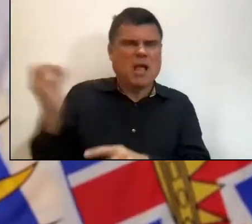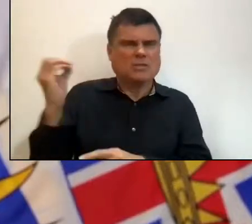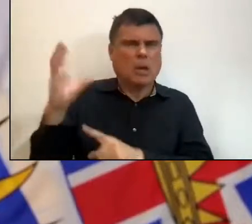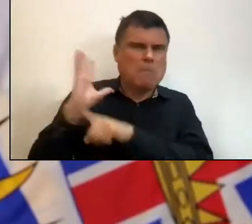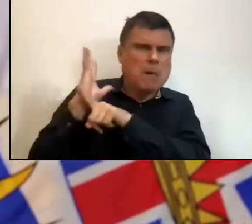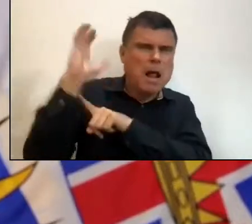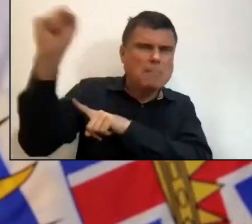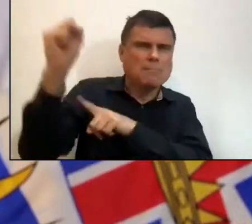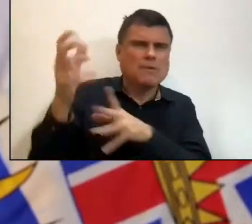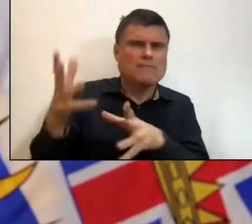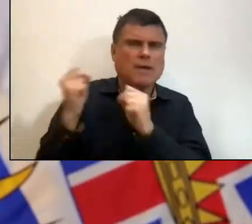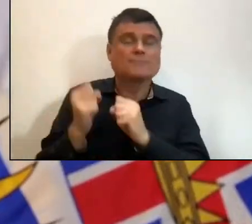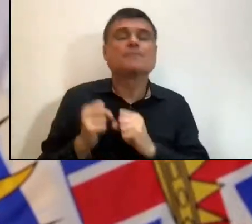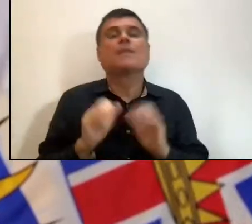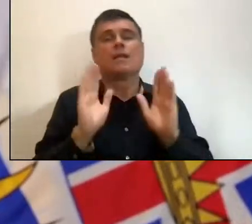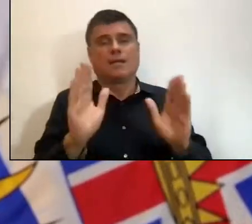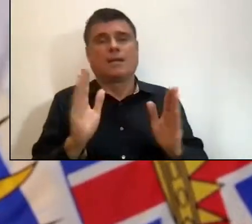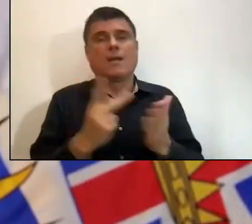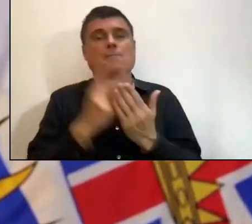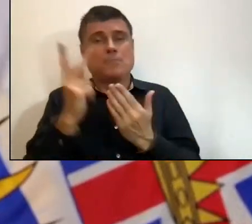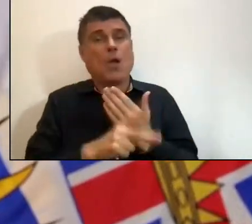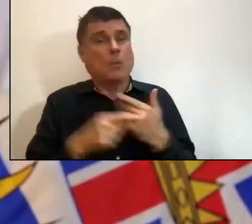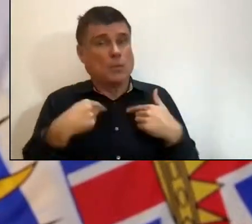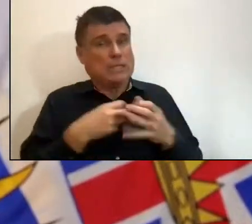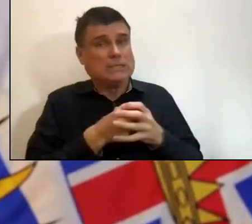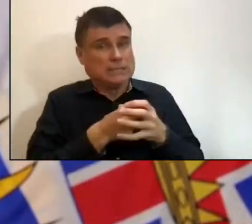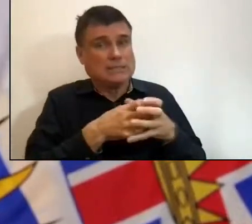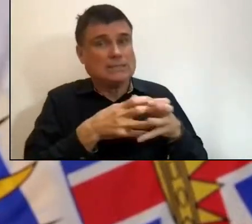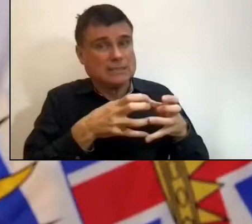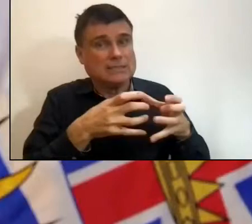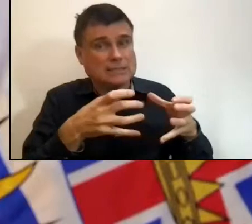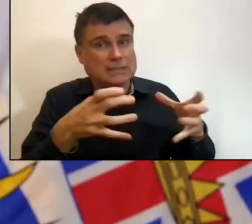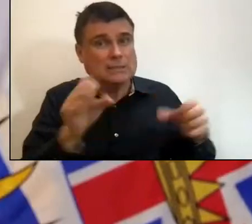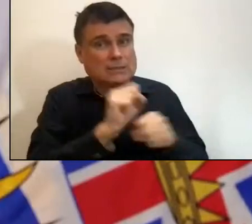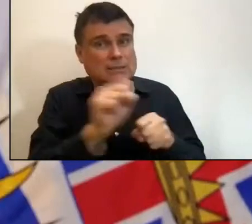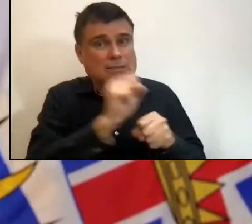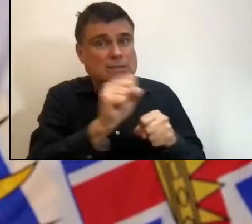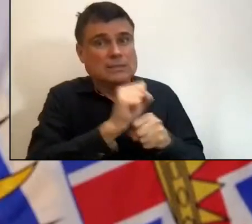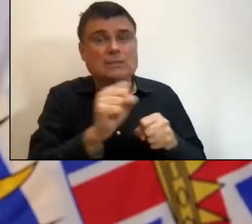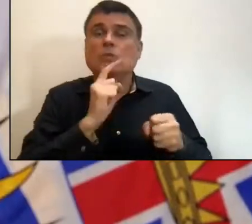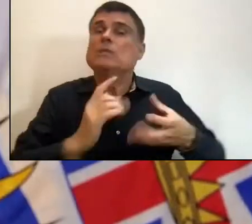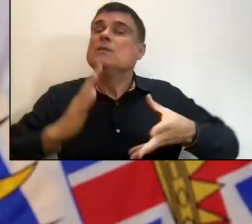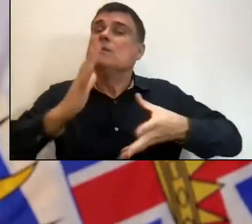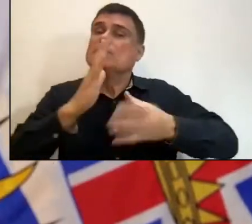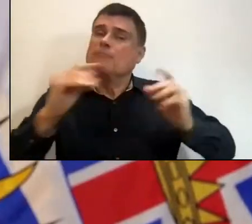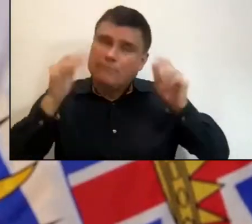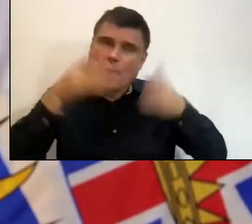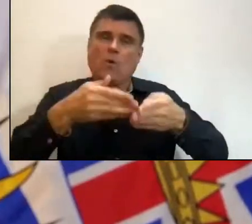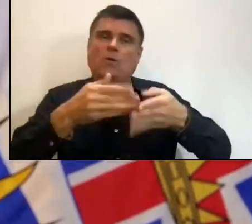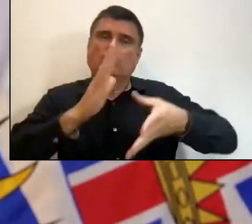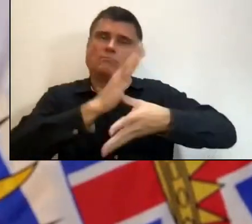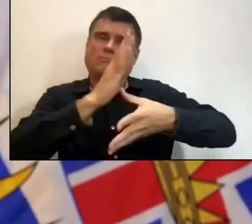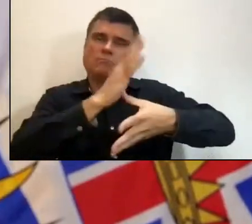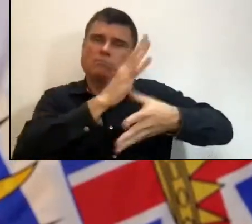and is scaling up to make sure that those who need it most get it first. And those are the people that